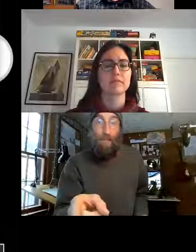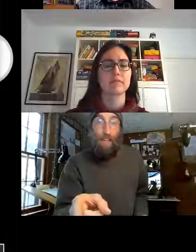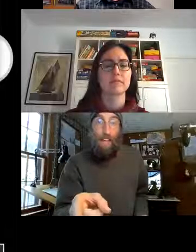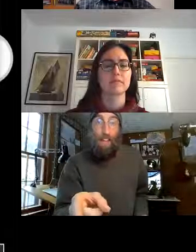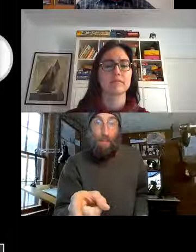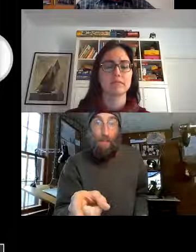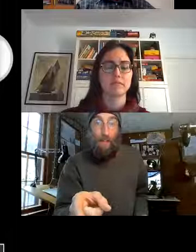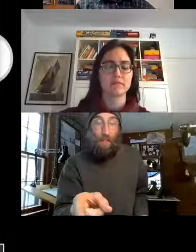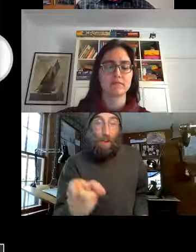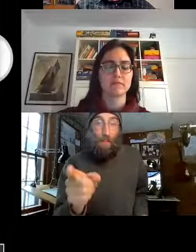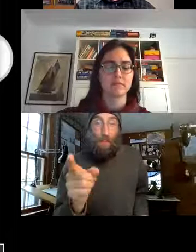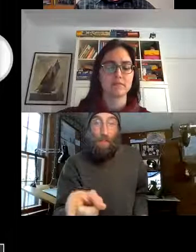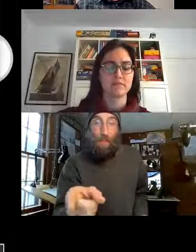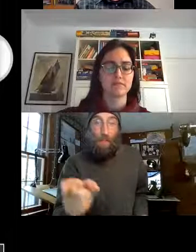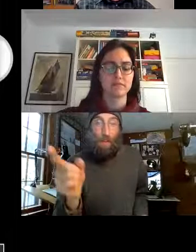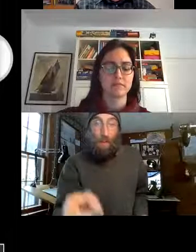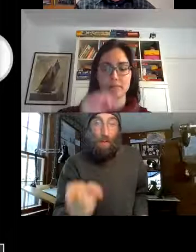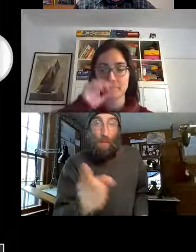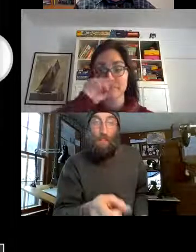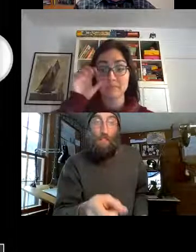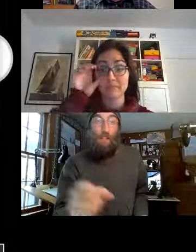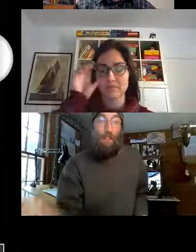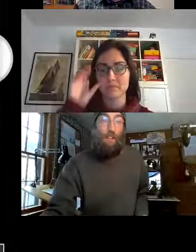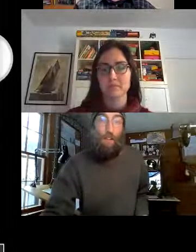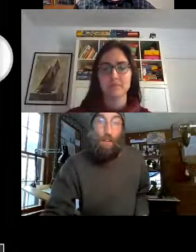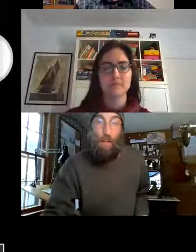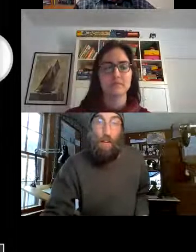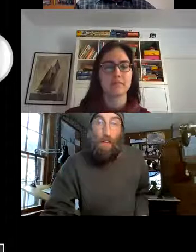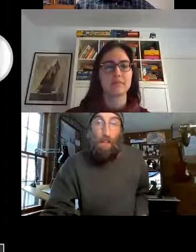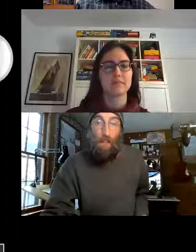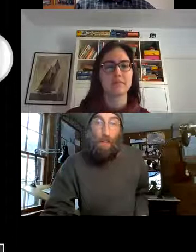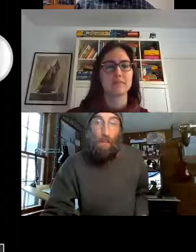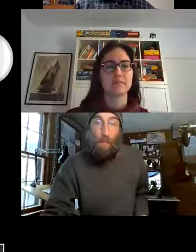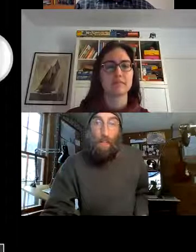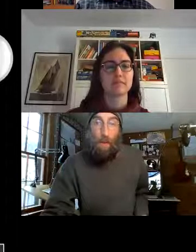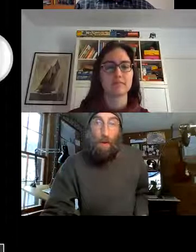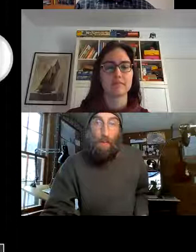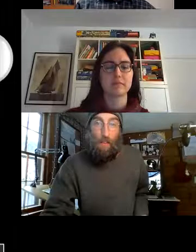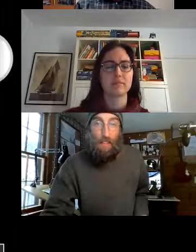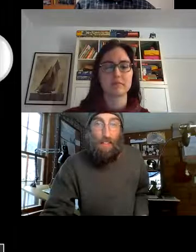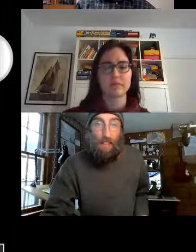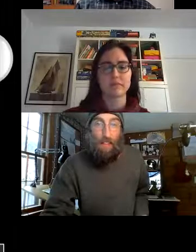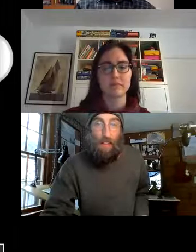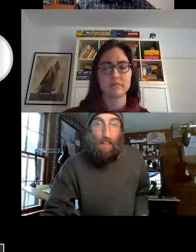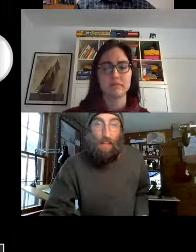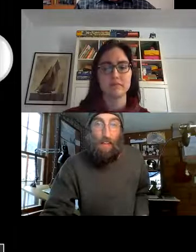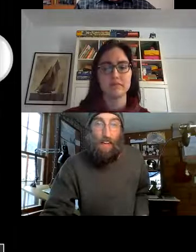He gives us that clue, so I'm assuming there are women and children also here at the hospital, who may take part in these classes.